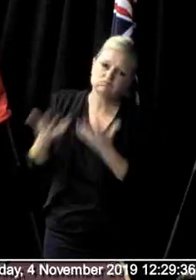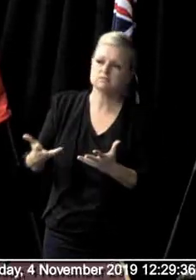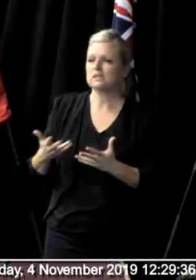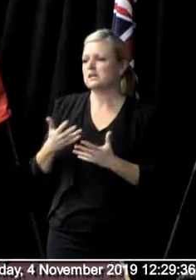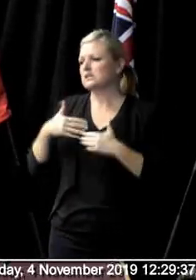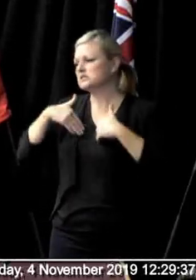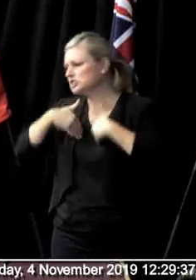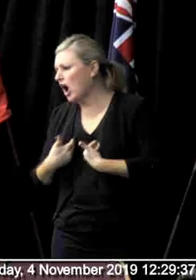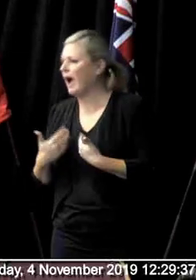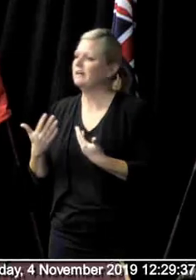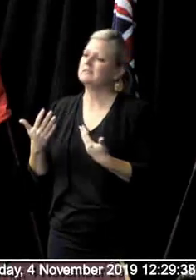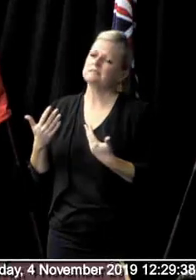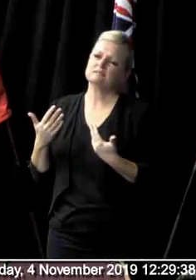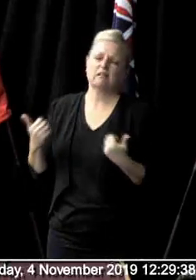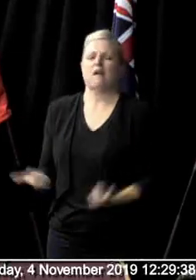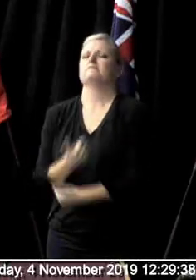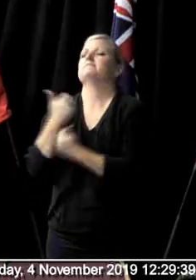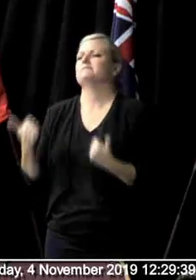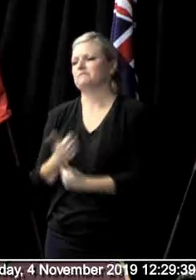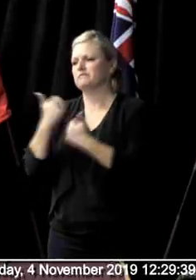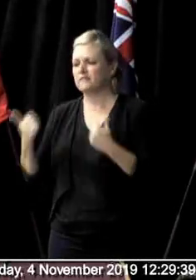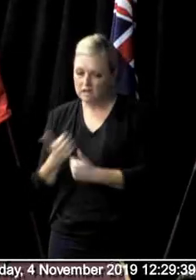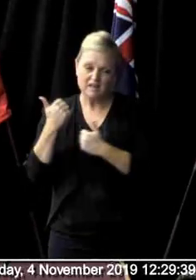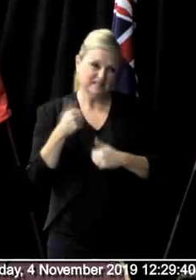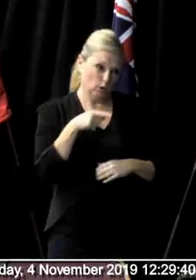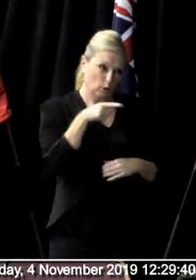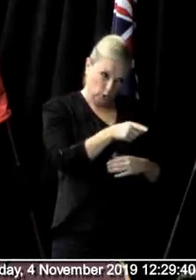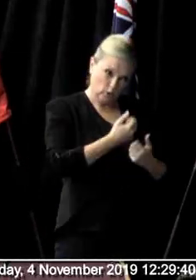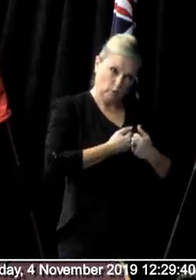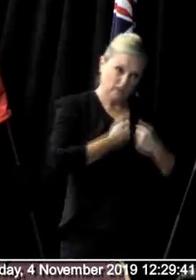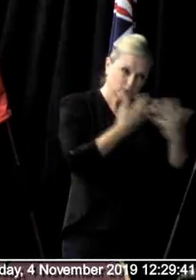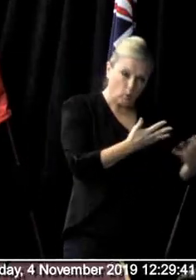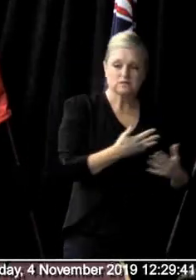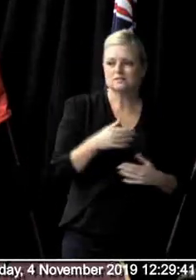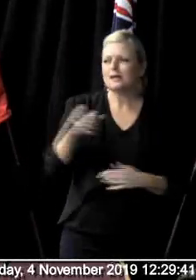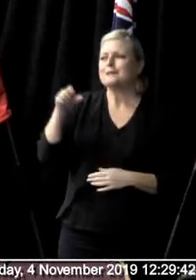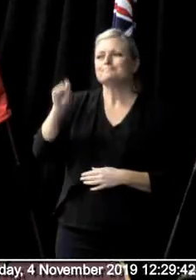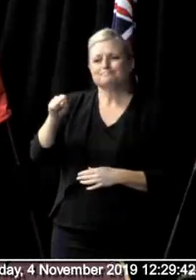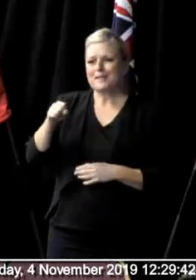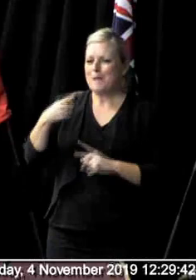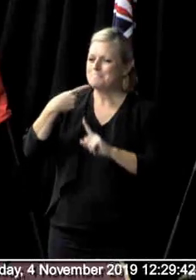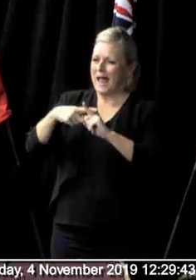Is that right? From the outside you can’t – it’s – it’s crazy to think that you can control inside what goes on inside a school.